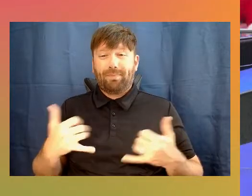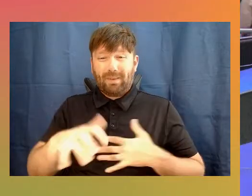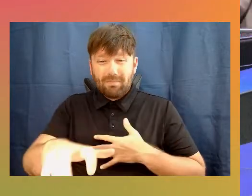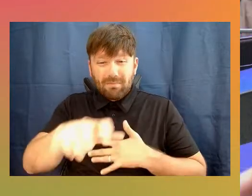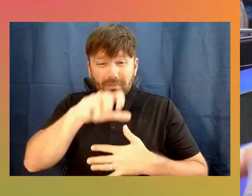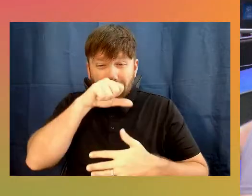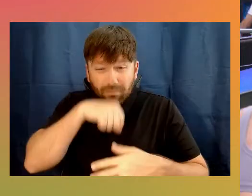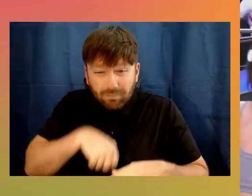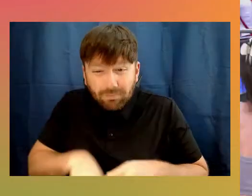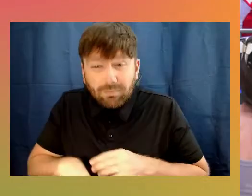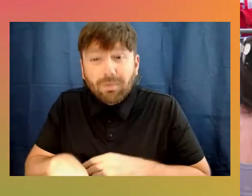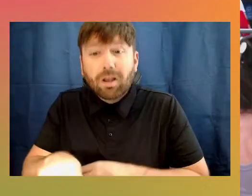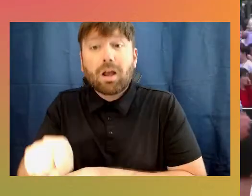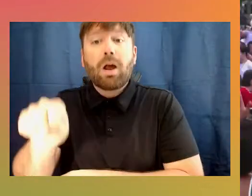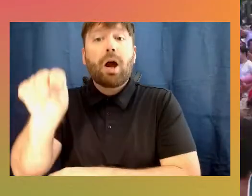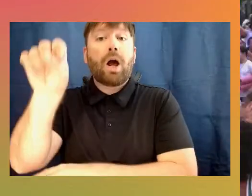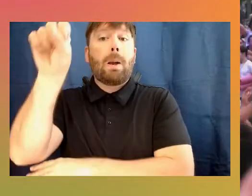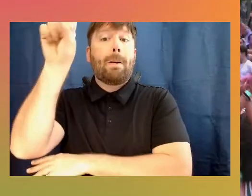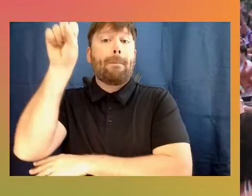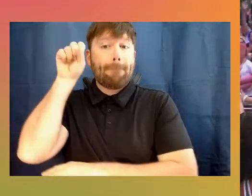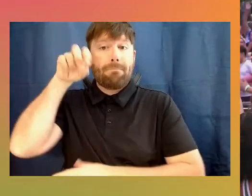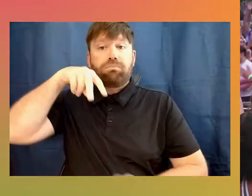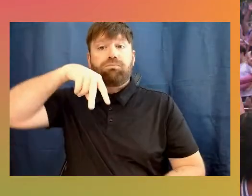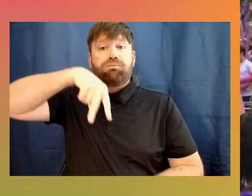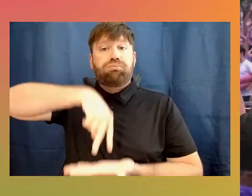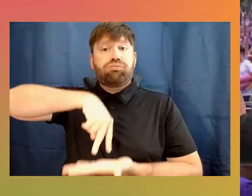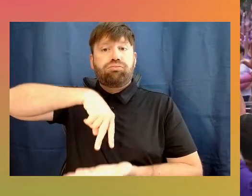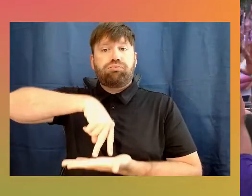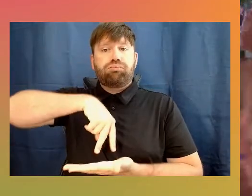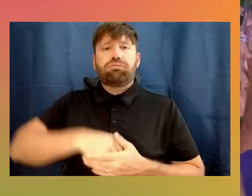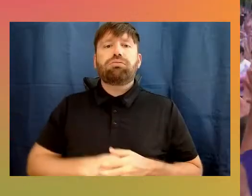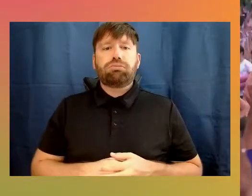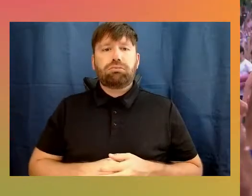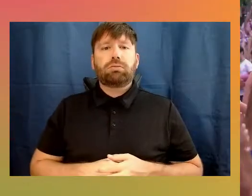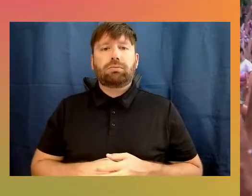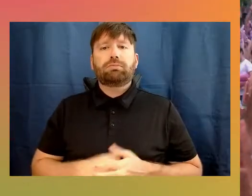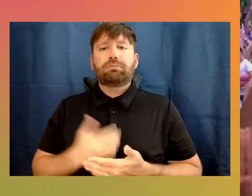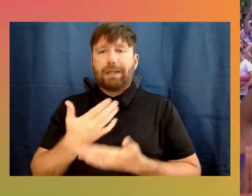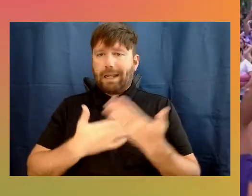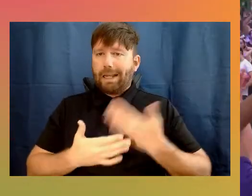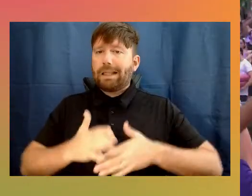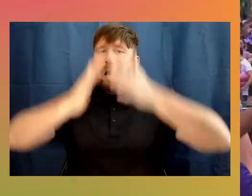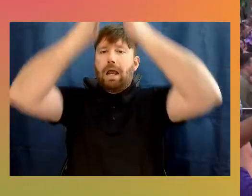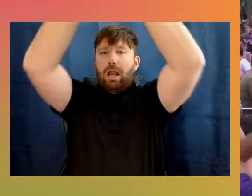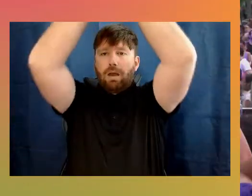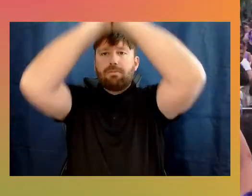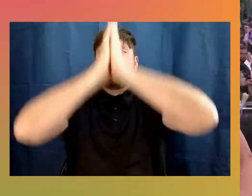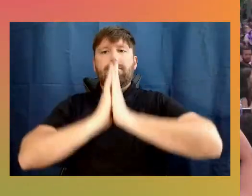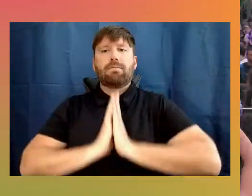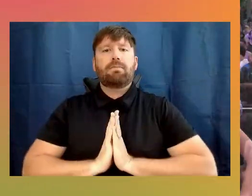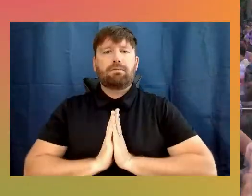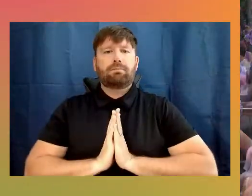EXHALE, FOLD IN. THIS TIME DOWN TO RISE UP.